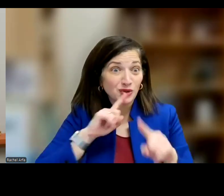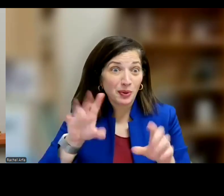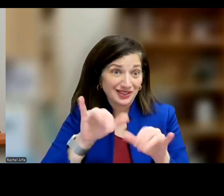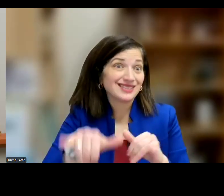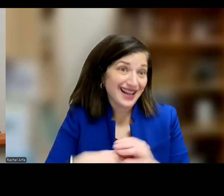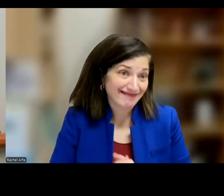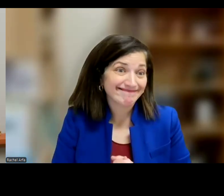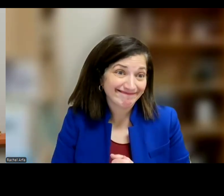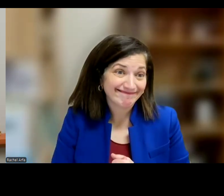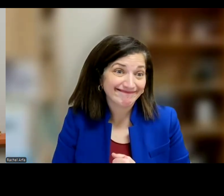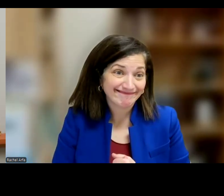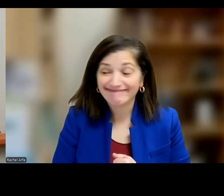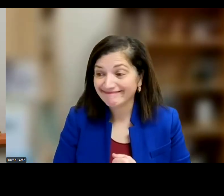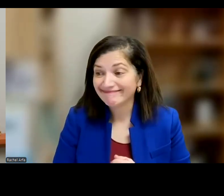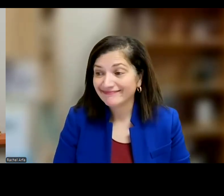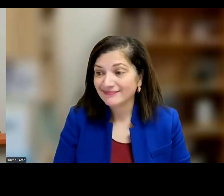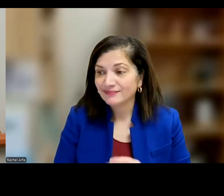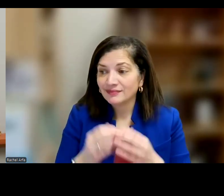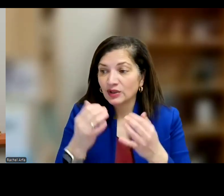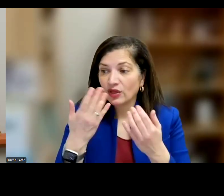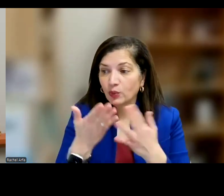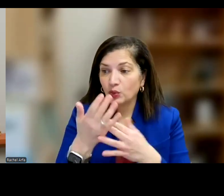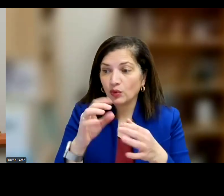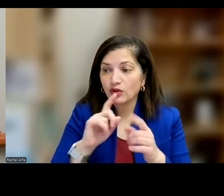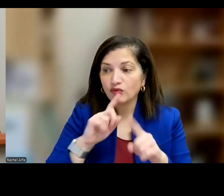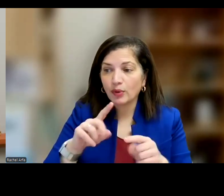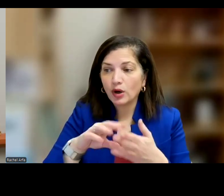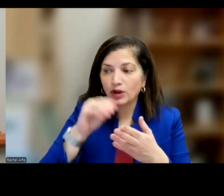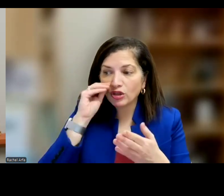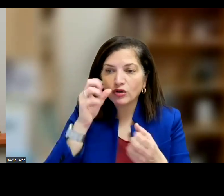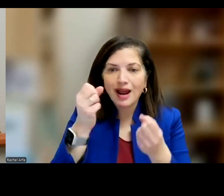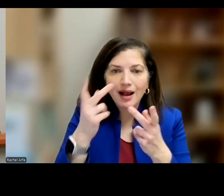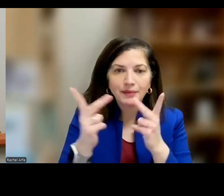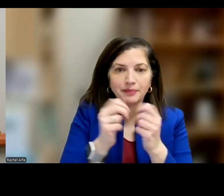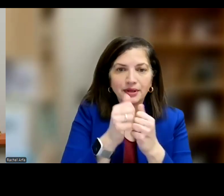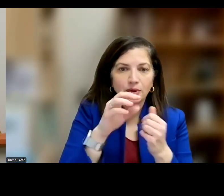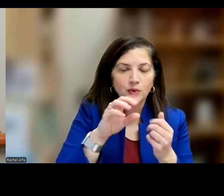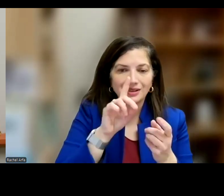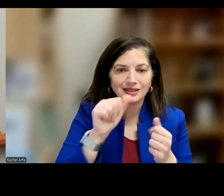13:04:09 Today's report does that. 13:04:11 Through today's report, we learn